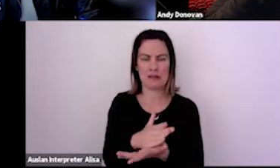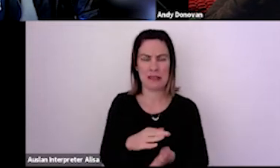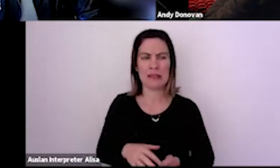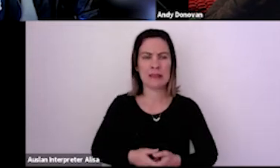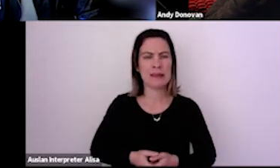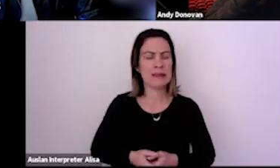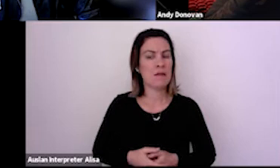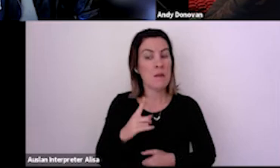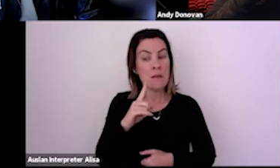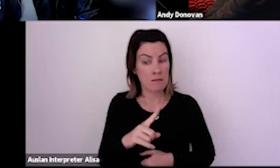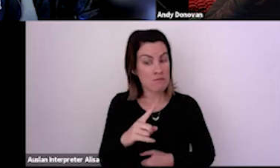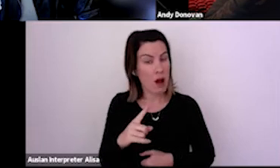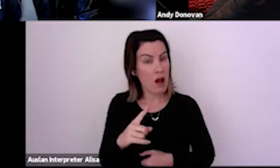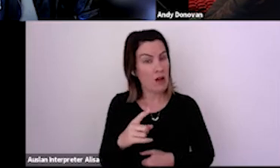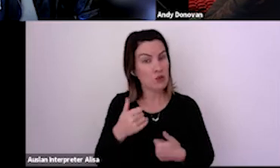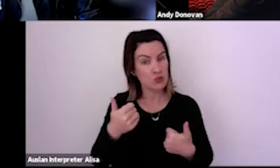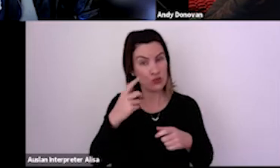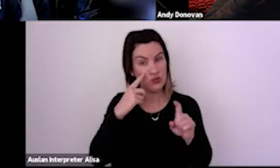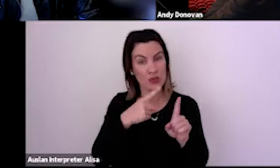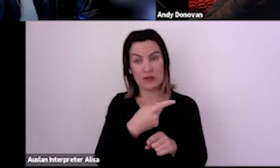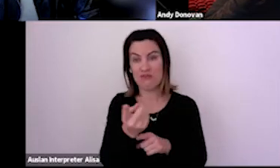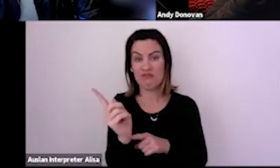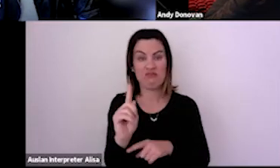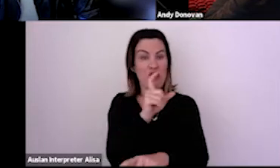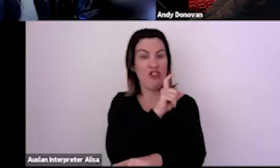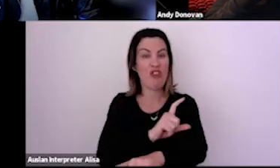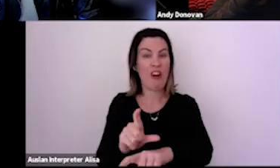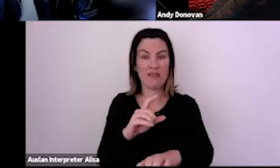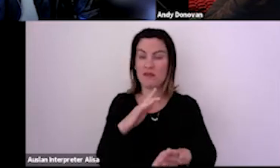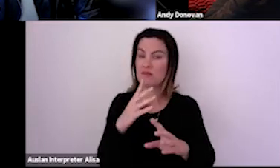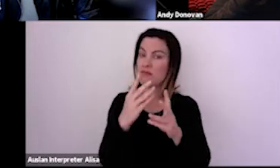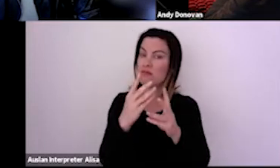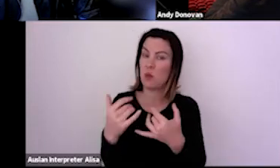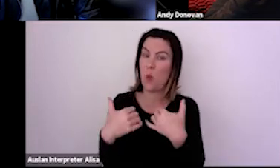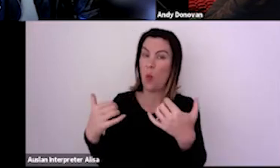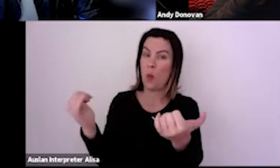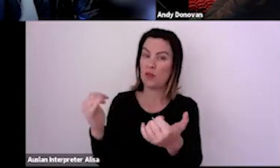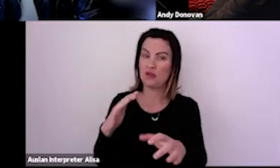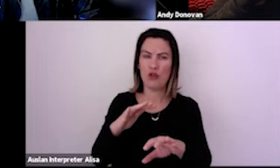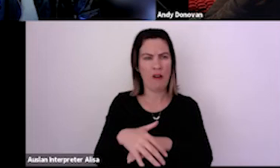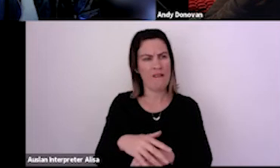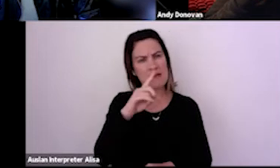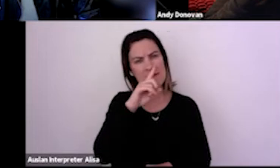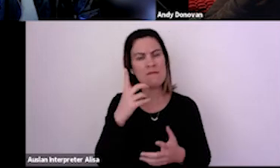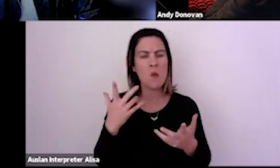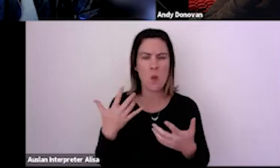audiences that we have seen this phase in terms of, you know some people say that the pandemic has really